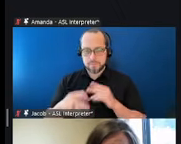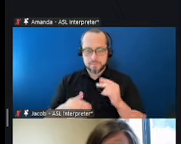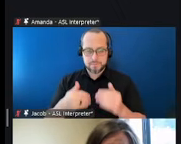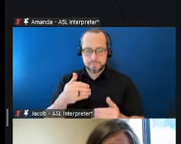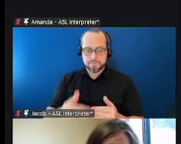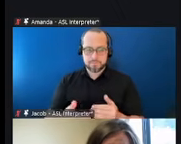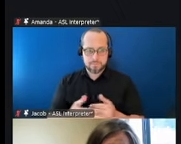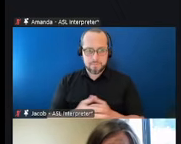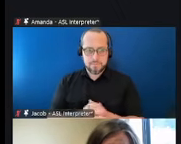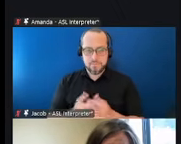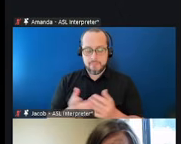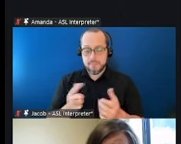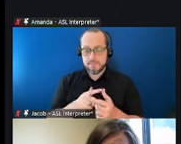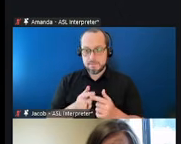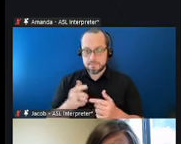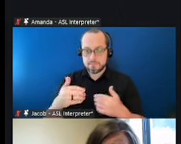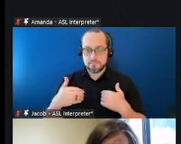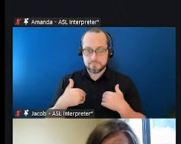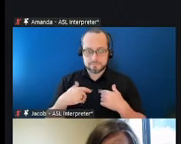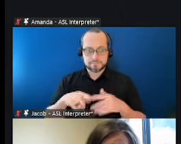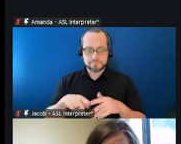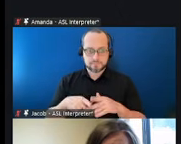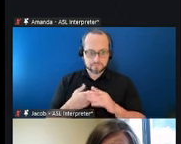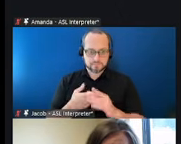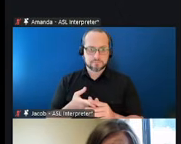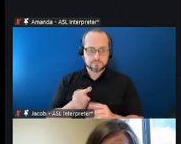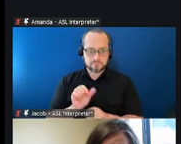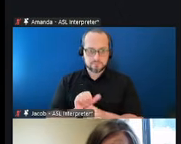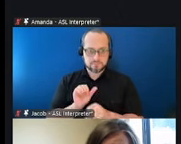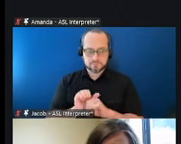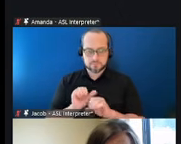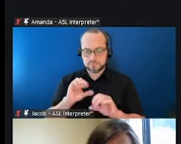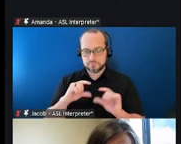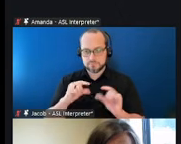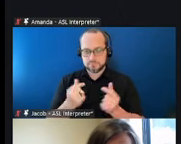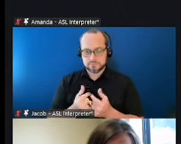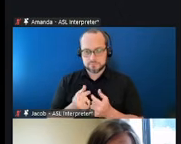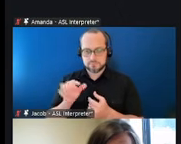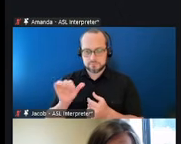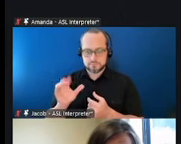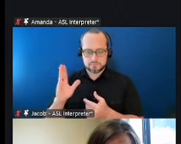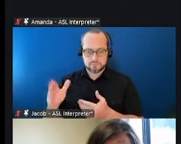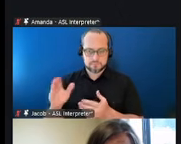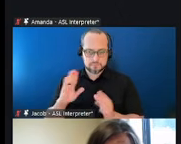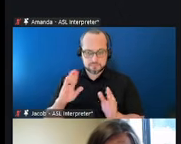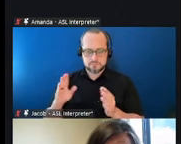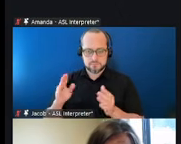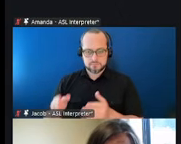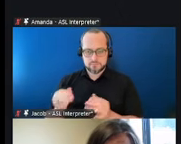and then we will have initiative work group work groups that will be focusing on the individual